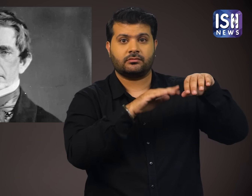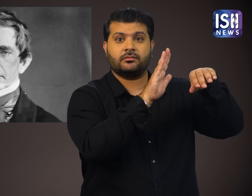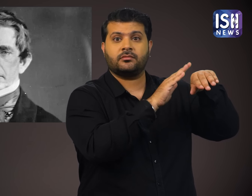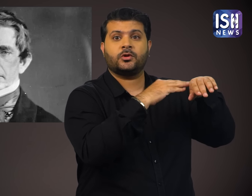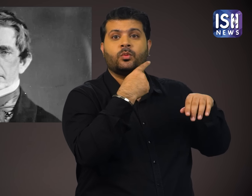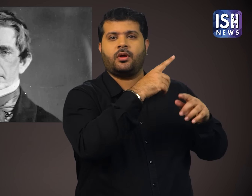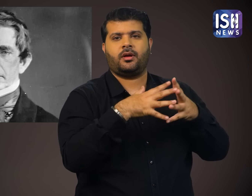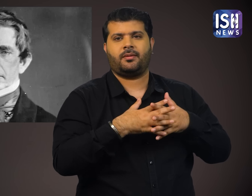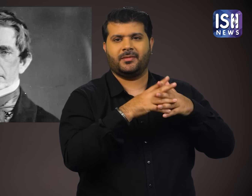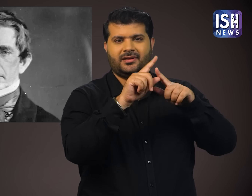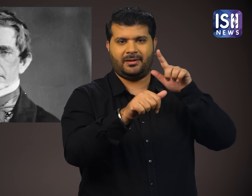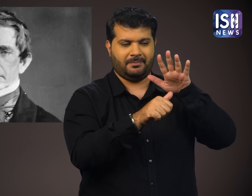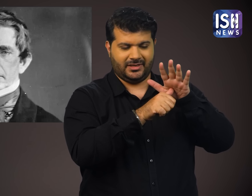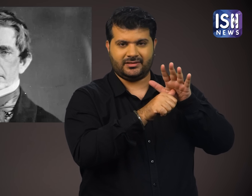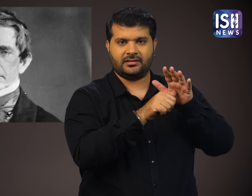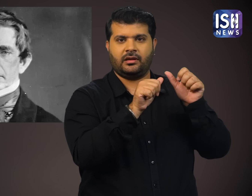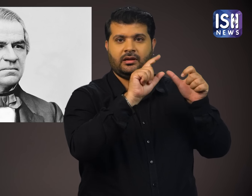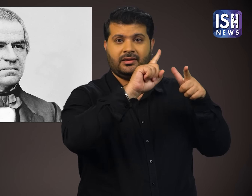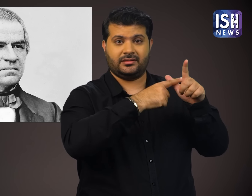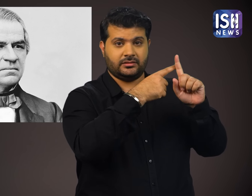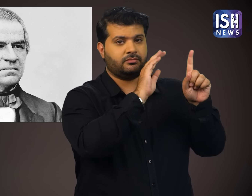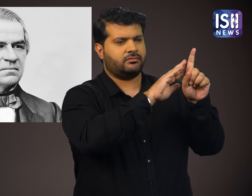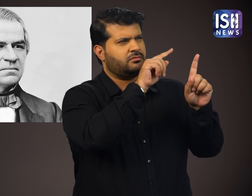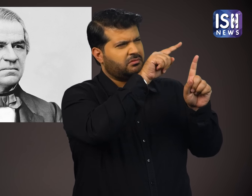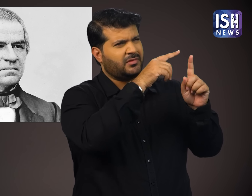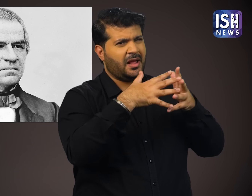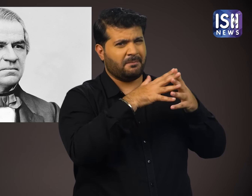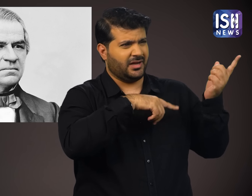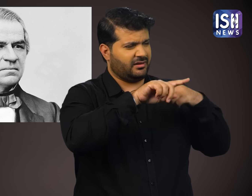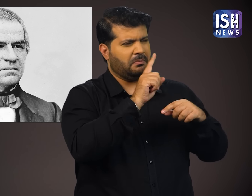suggested to President Andrew Johnson that the U.S. should